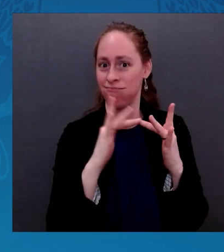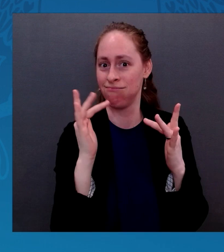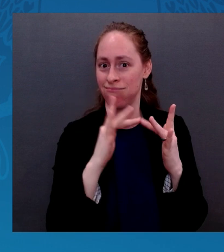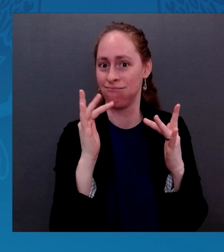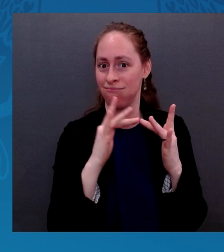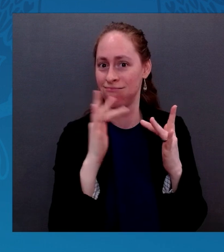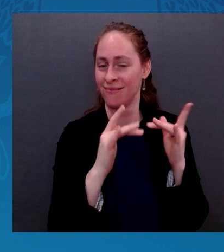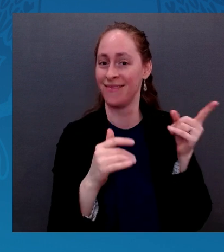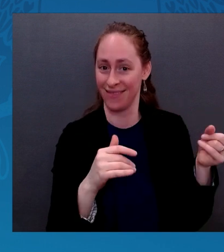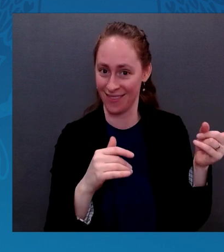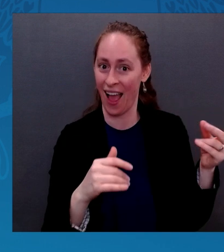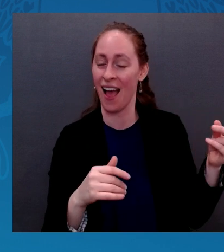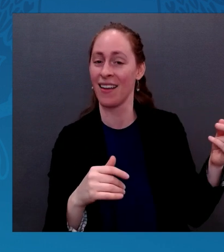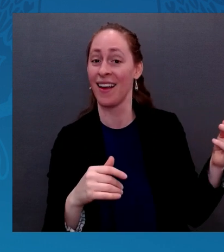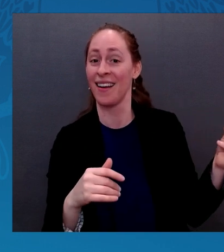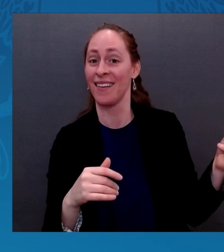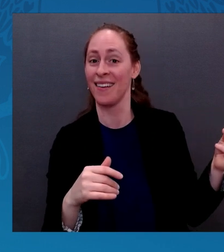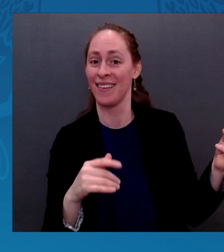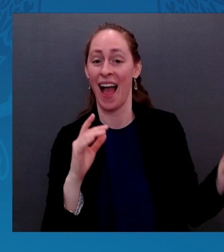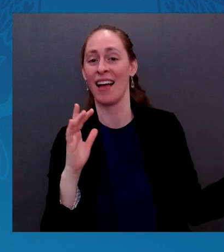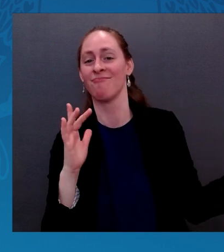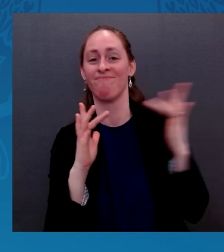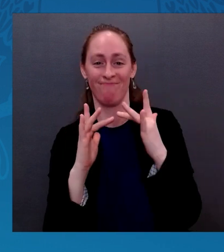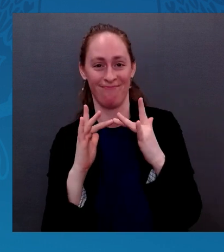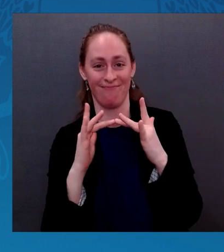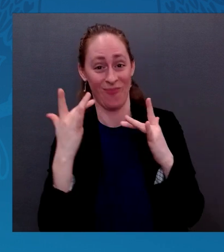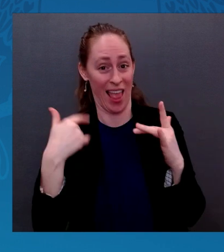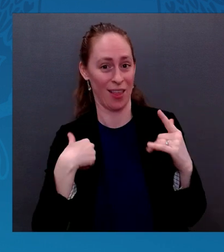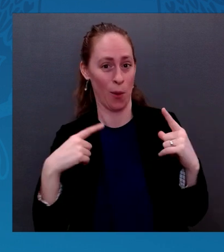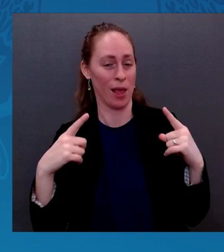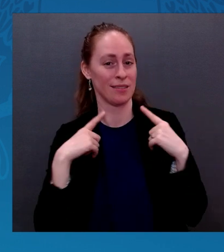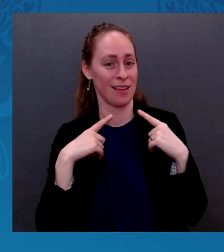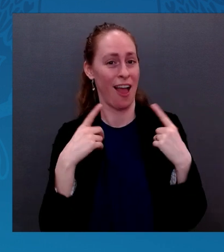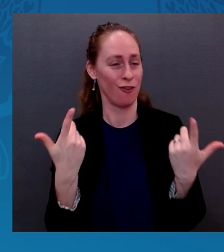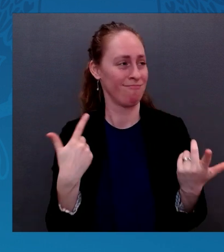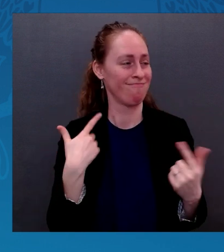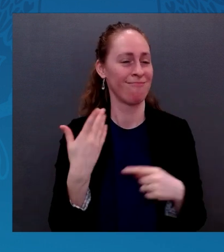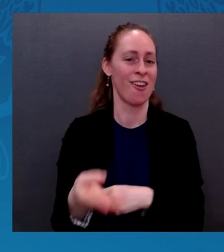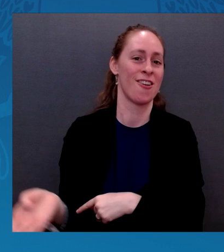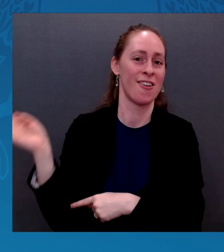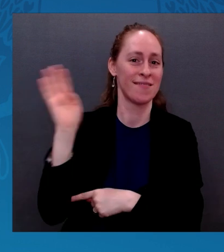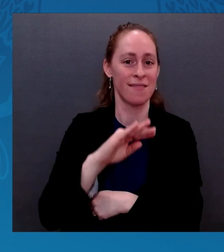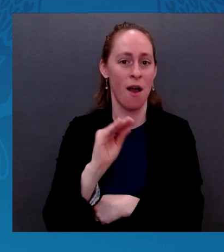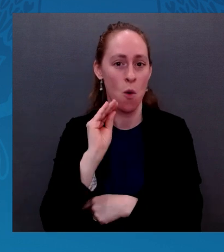I was able to assess what was being done. I even have pictures of my home.